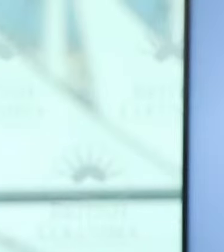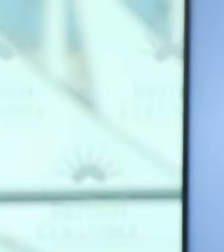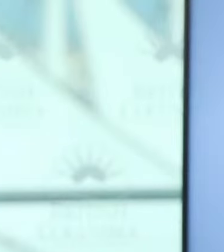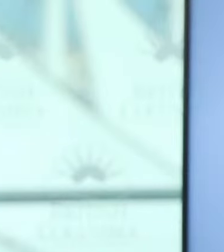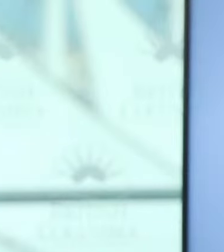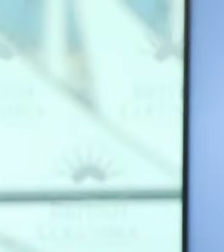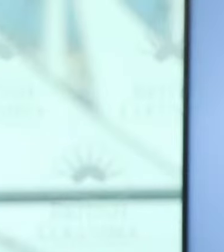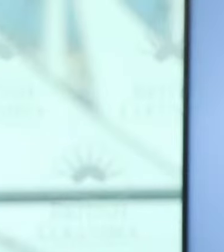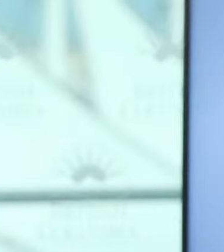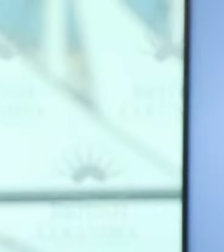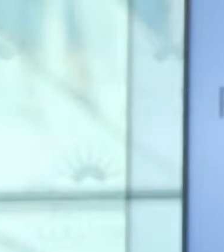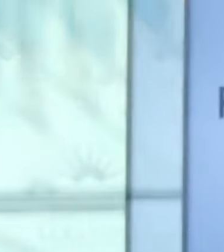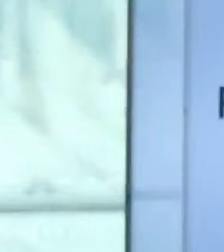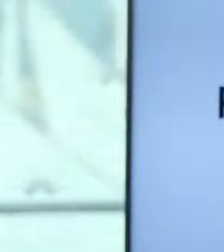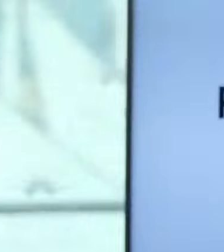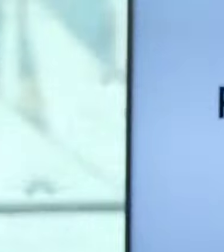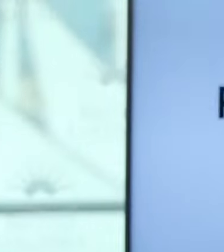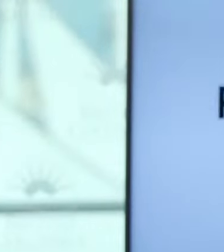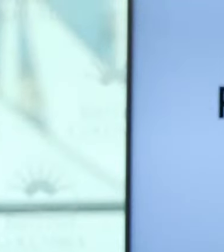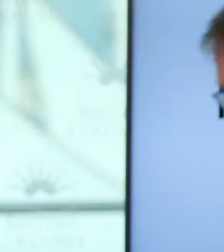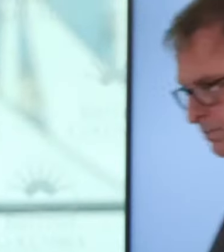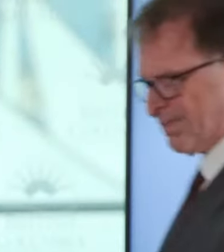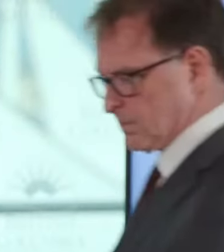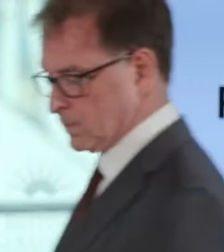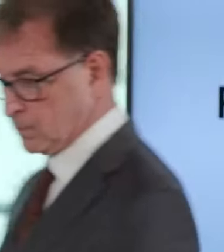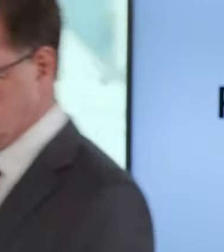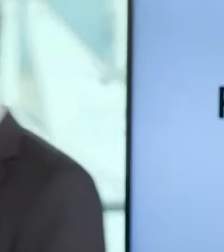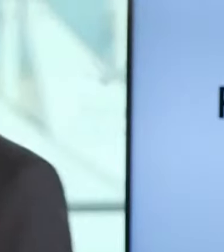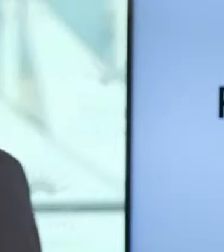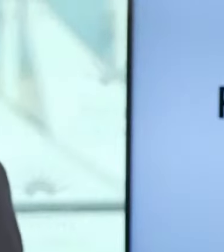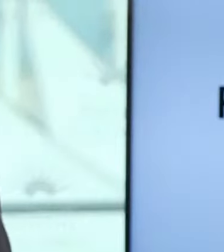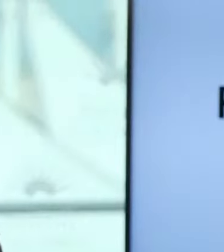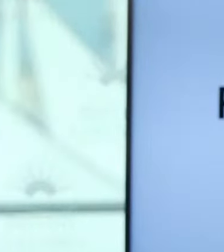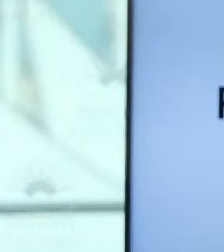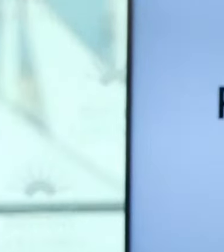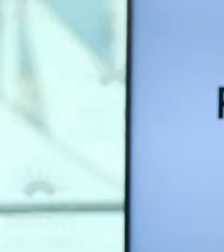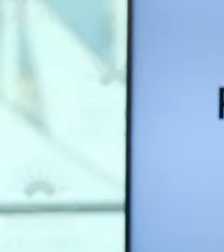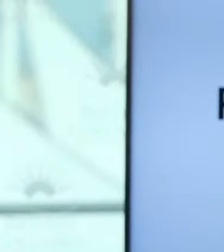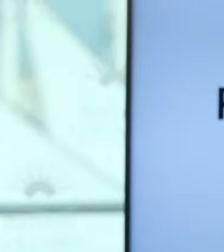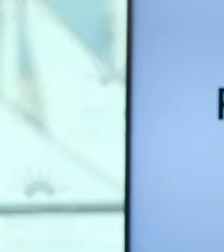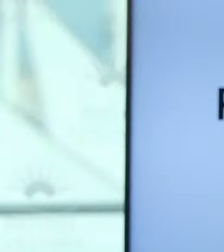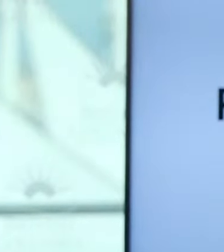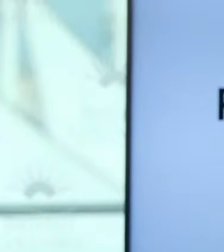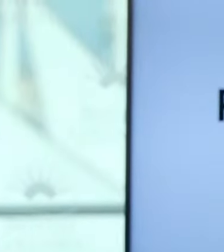there in England to do. Delete